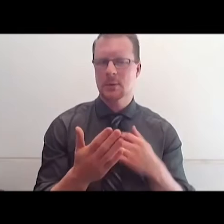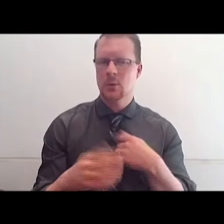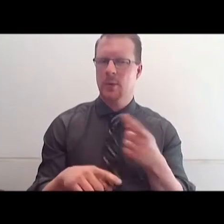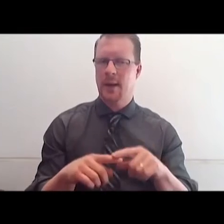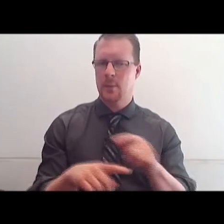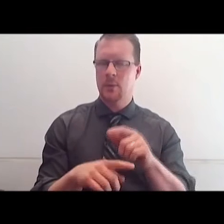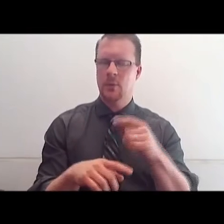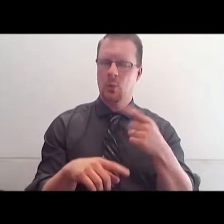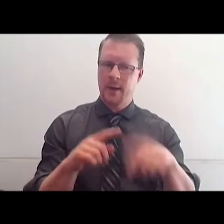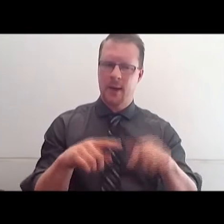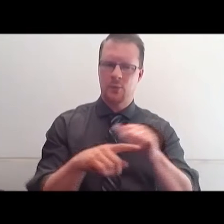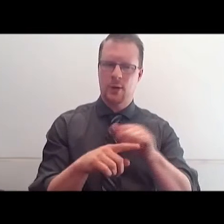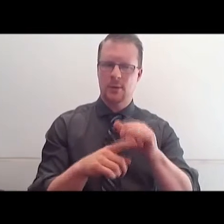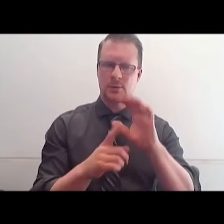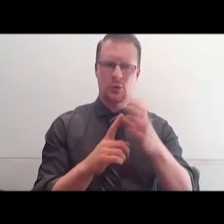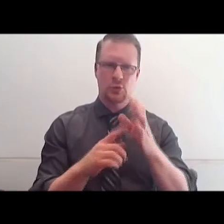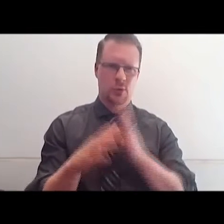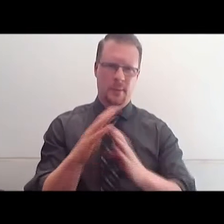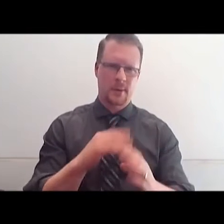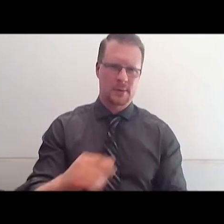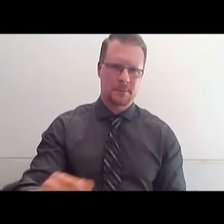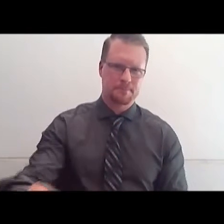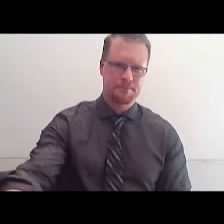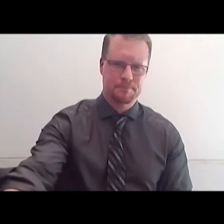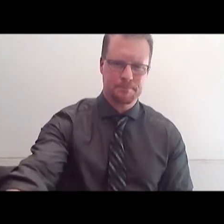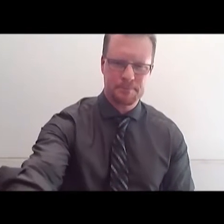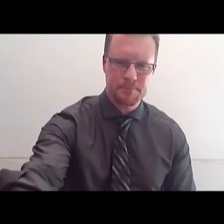Without these elements, we can't practice cultural humility.